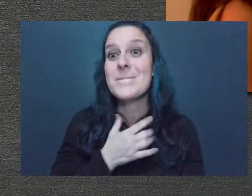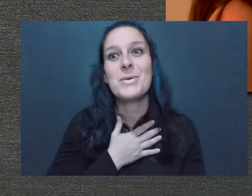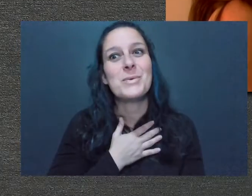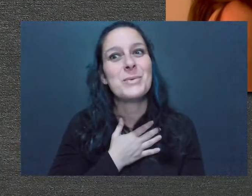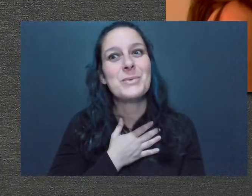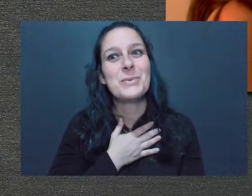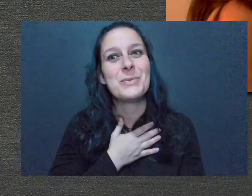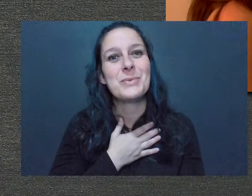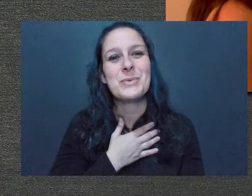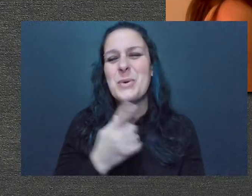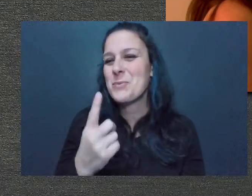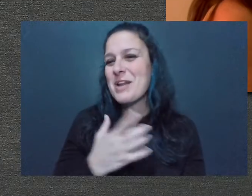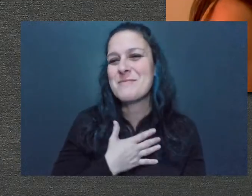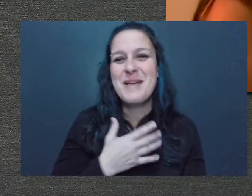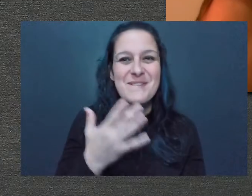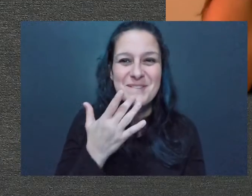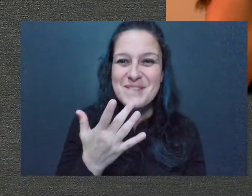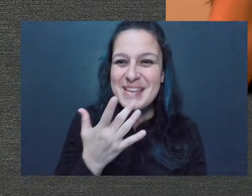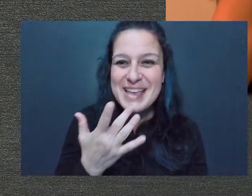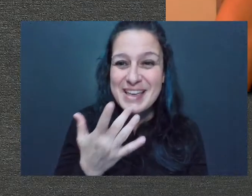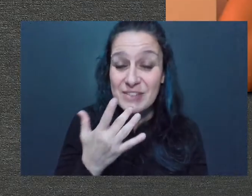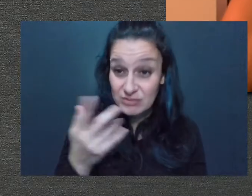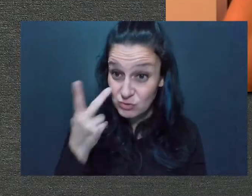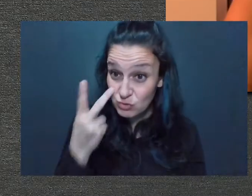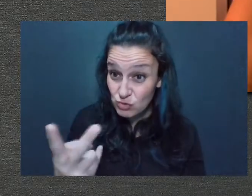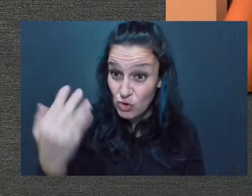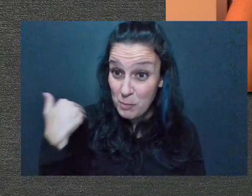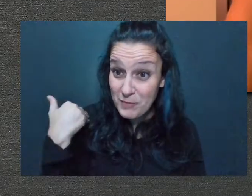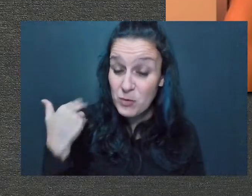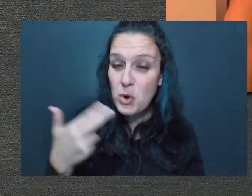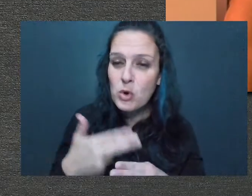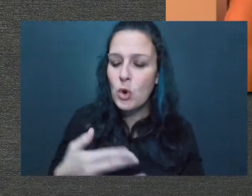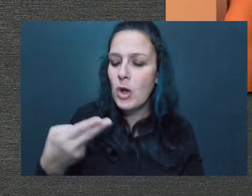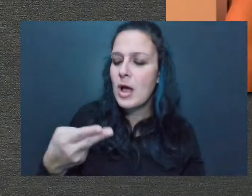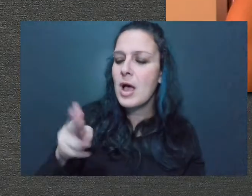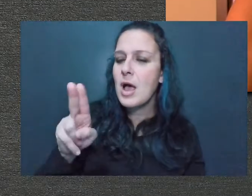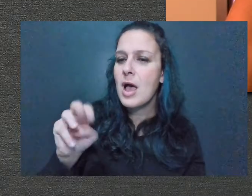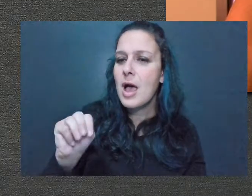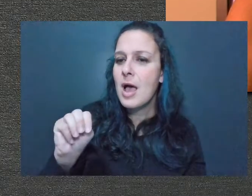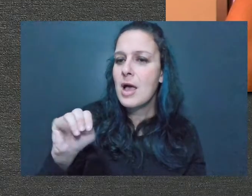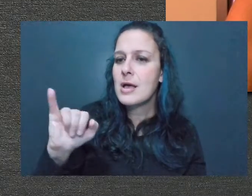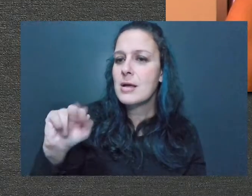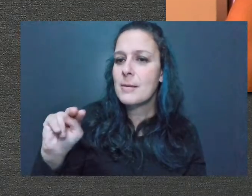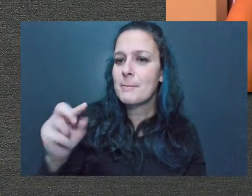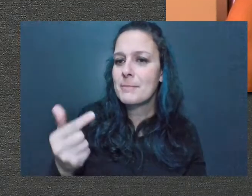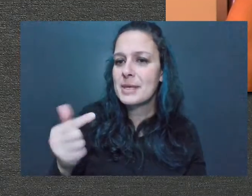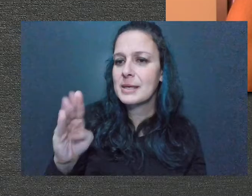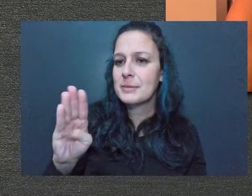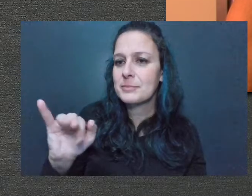Oh, this one's one of my favorites. Have you seen a hummingbird fly?